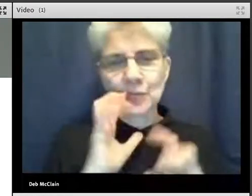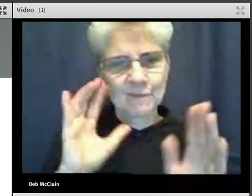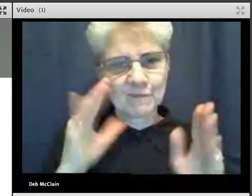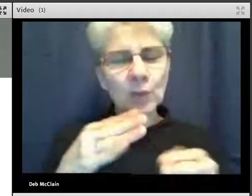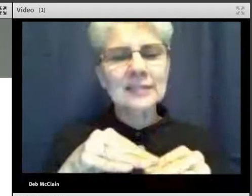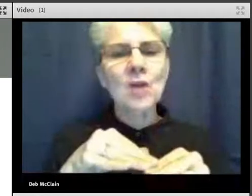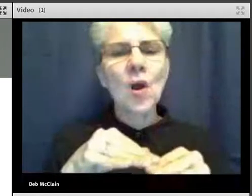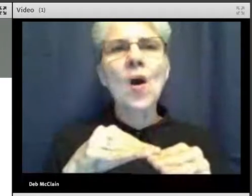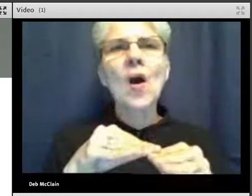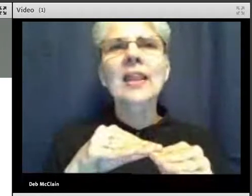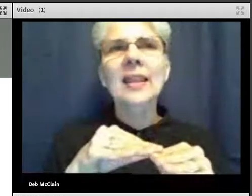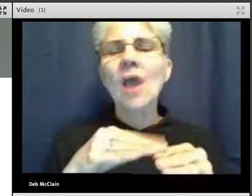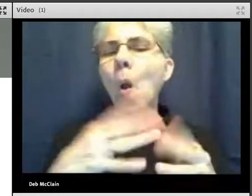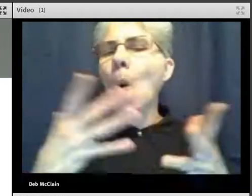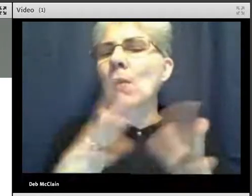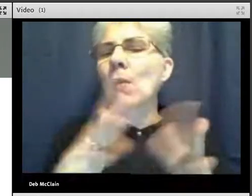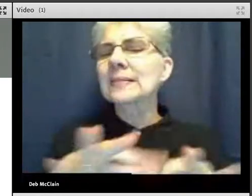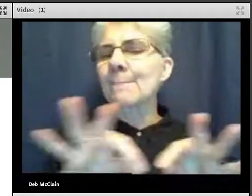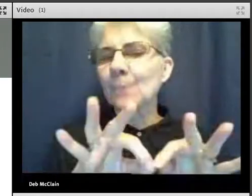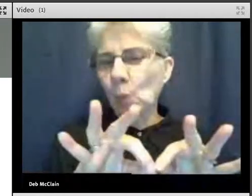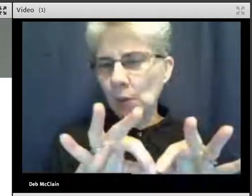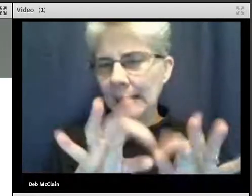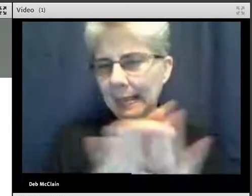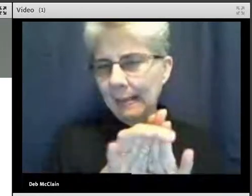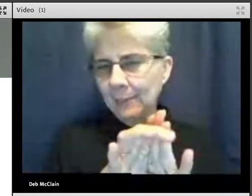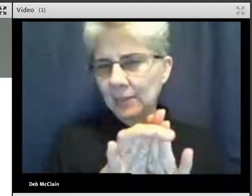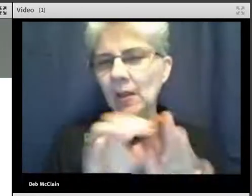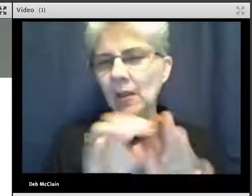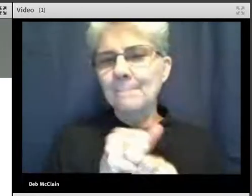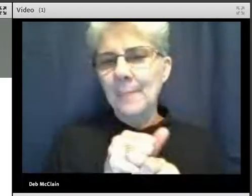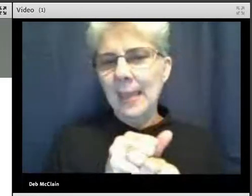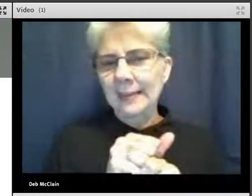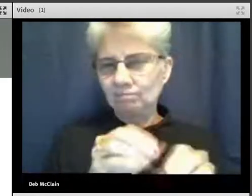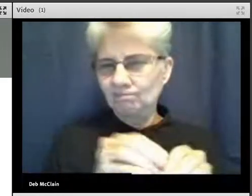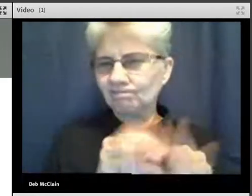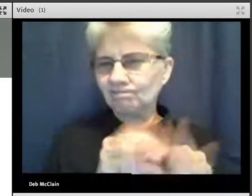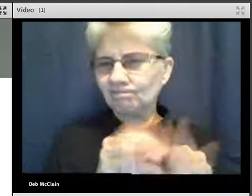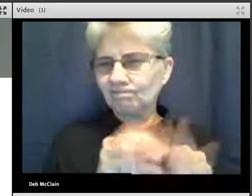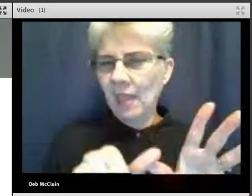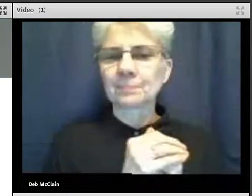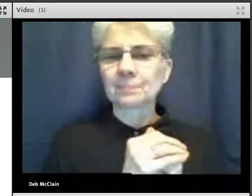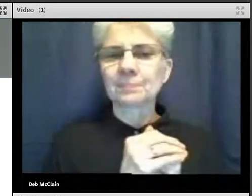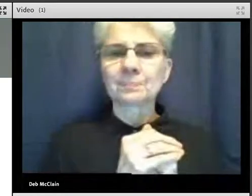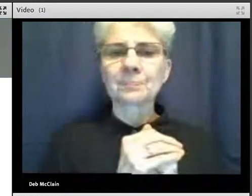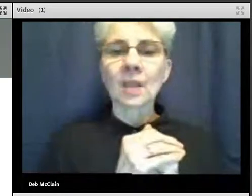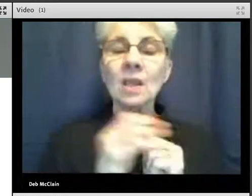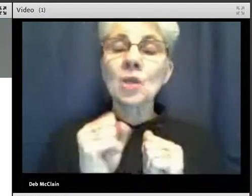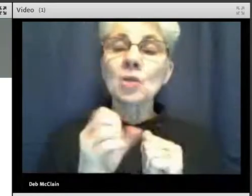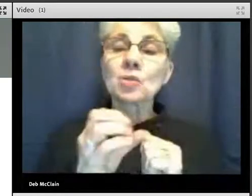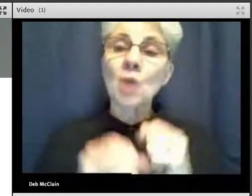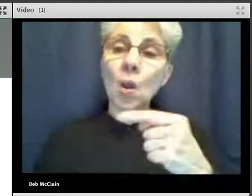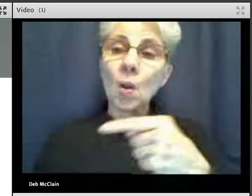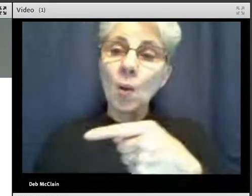It is so hard to focus on what's important in the image and really make it stand out.